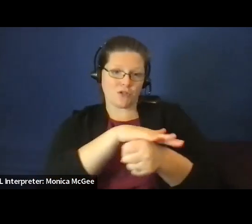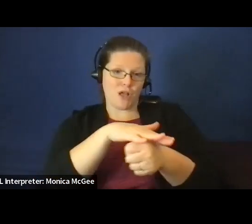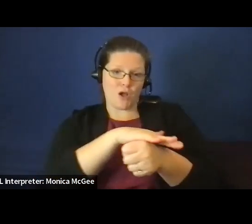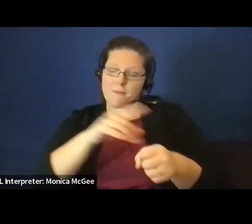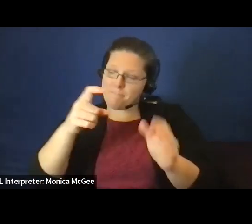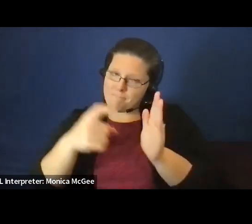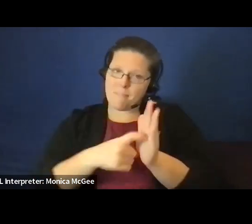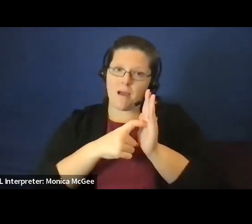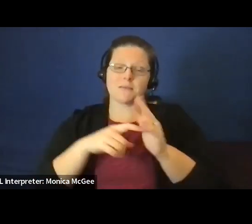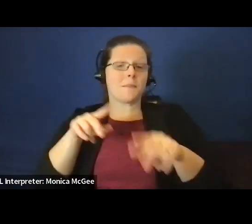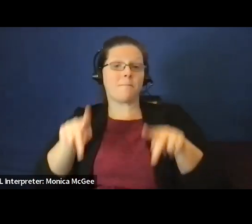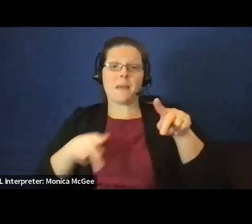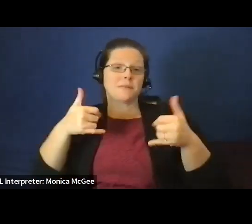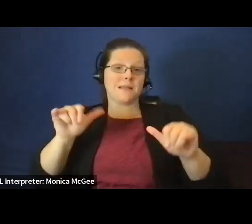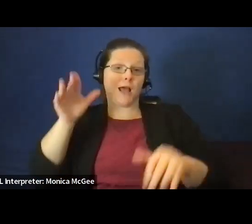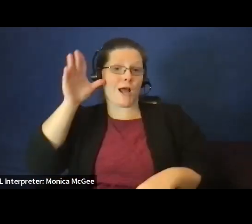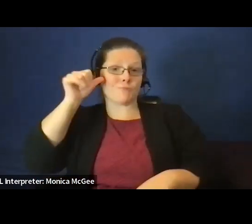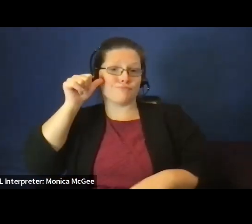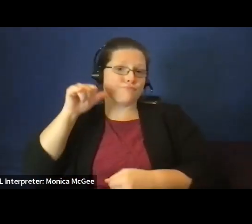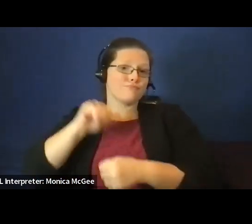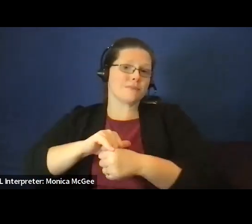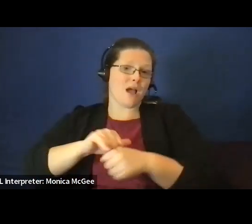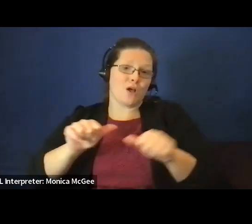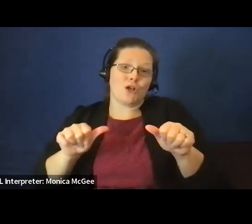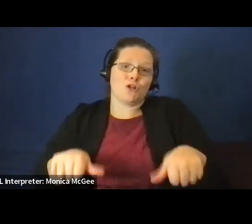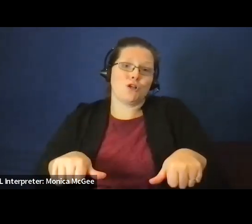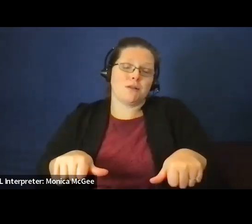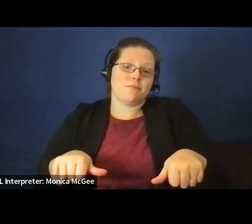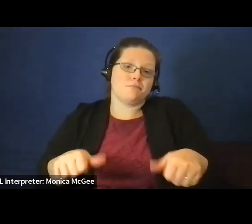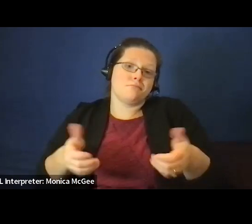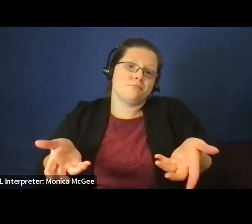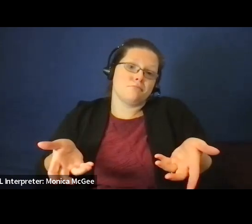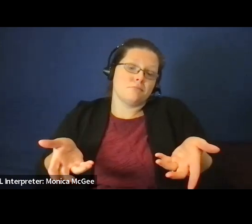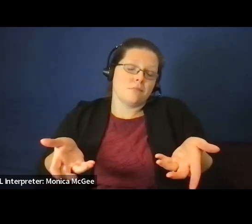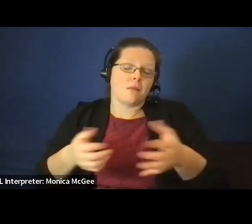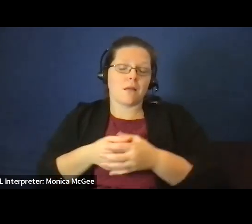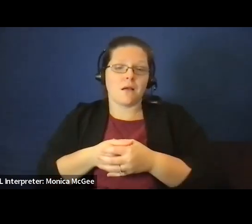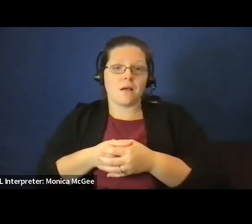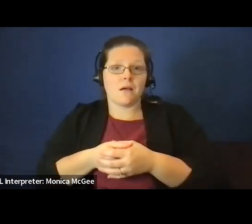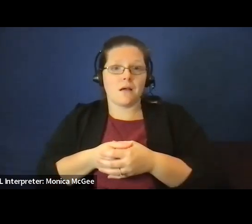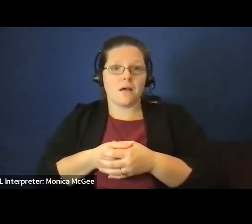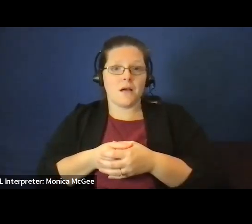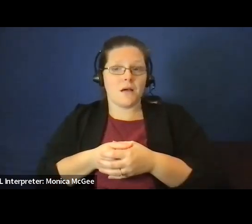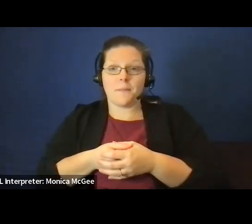choice to evacuate unless there's, you